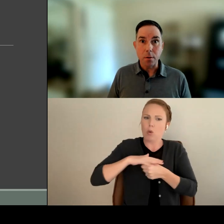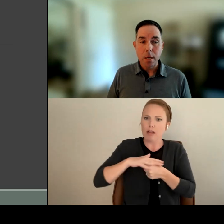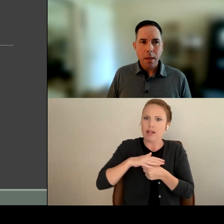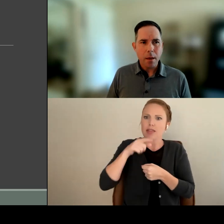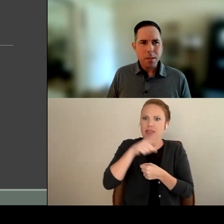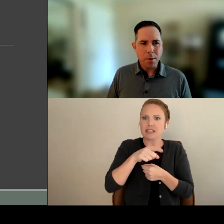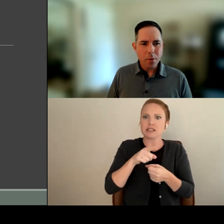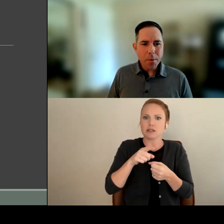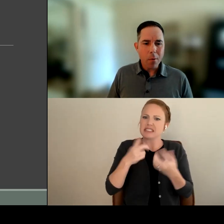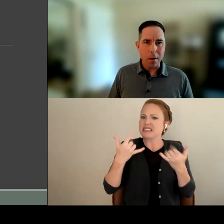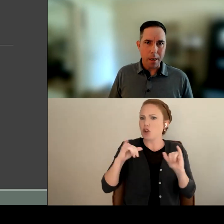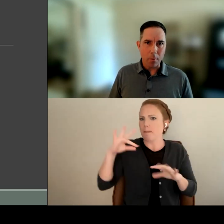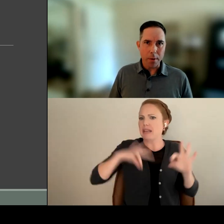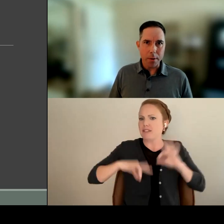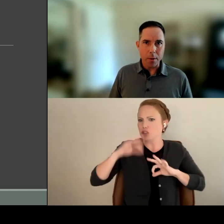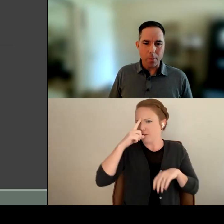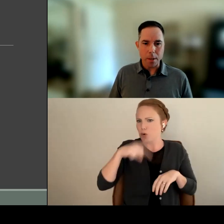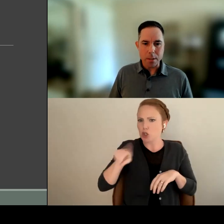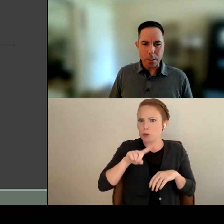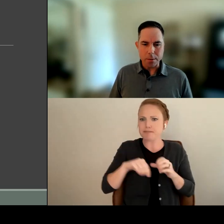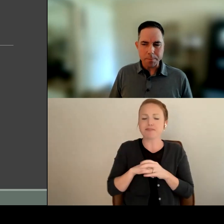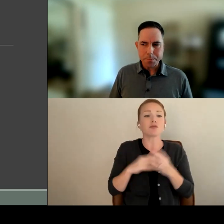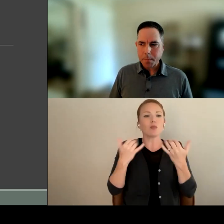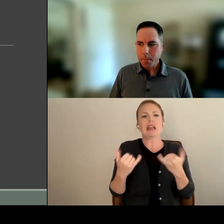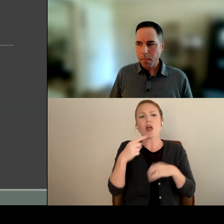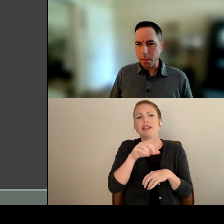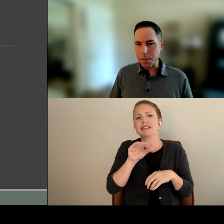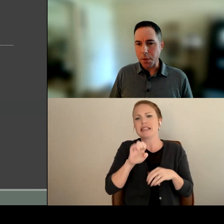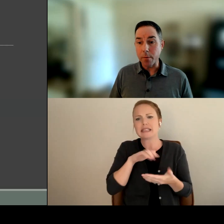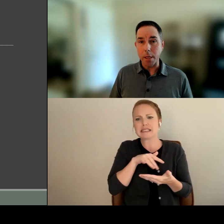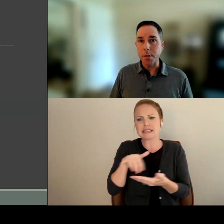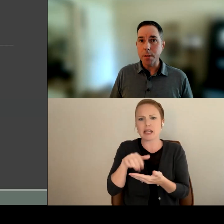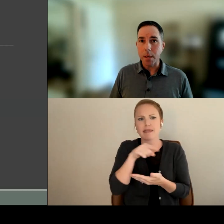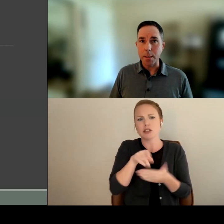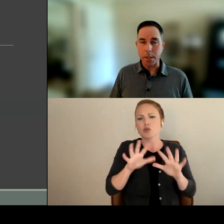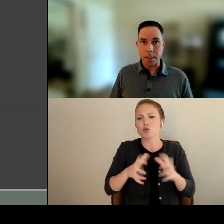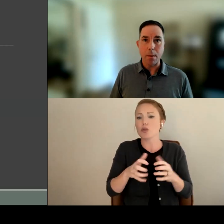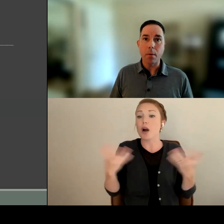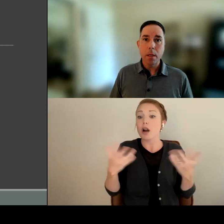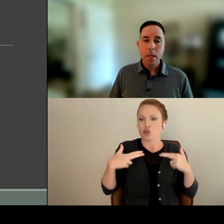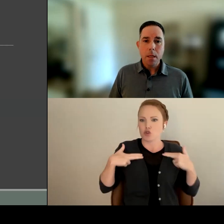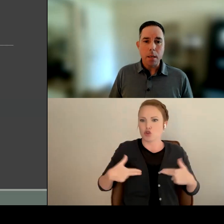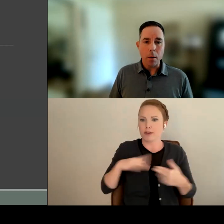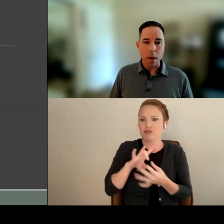So the group that I want to look at within an organization is human relations, as an example.